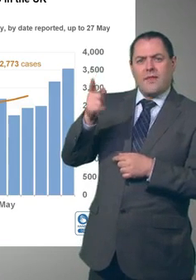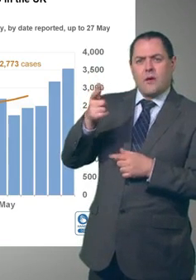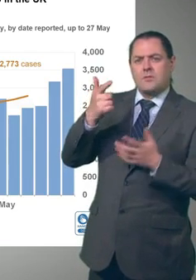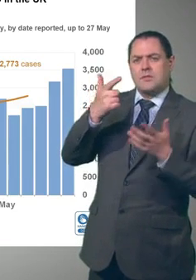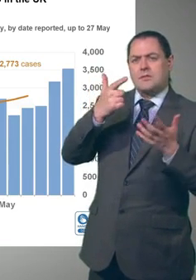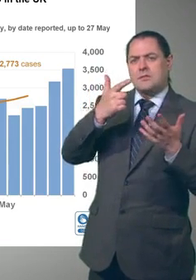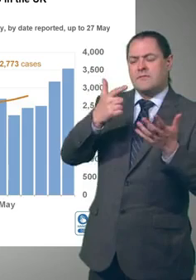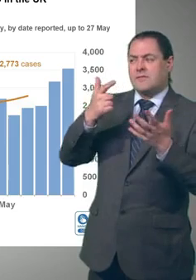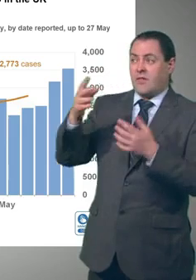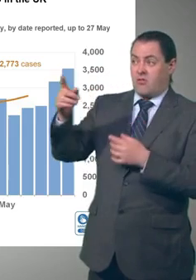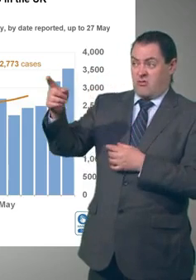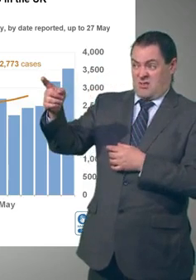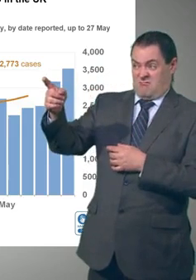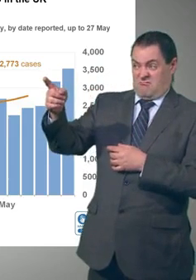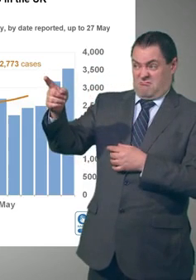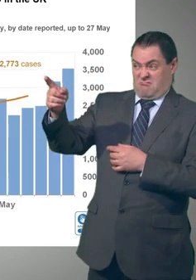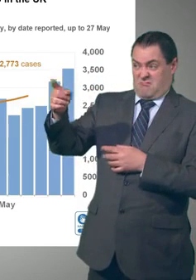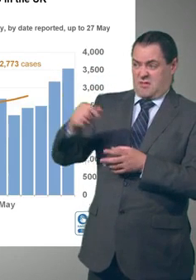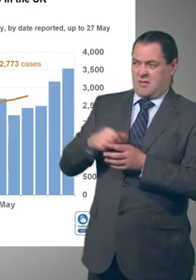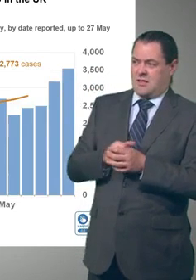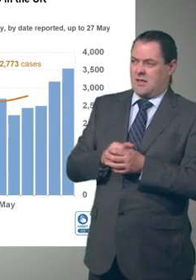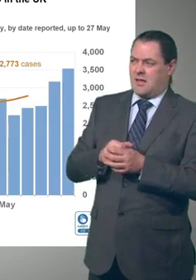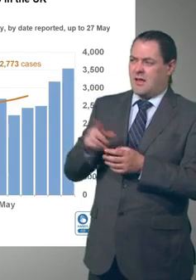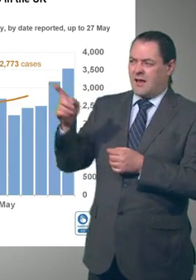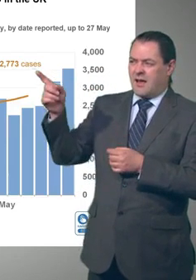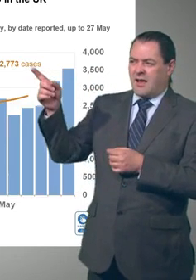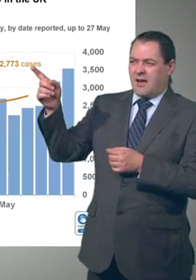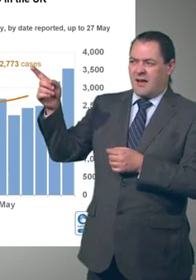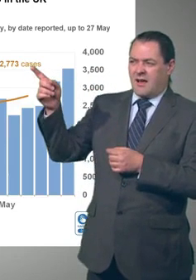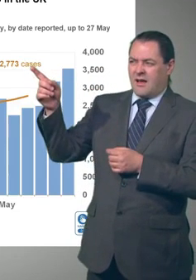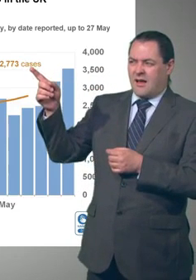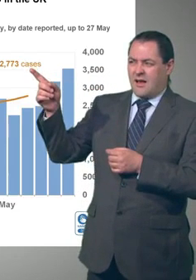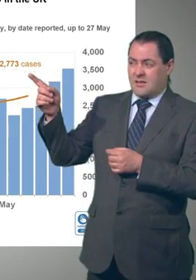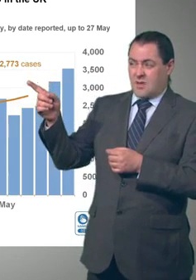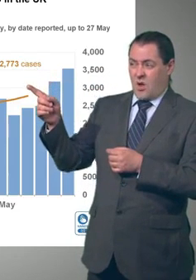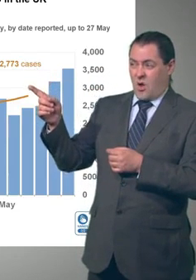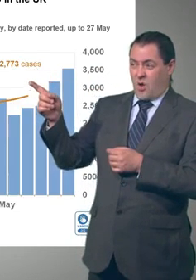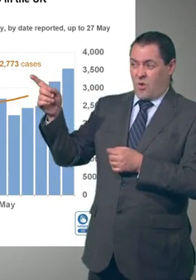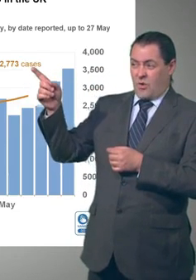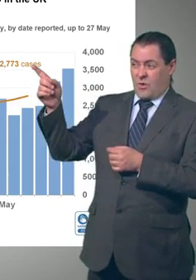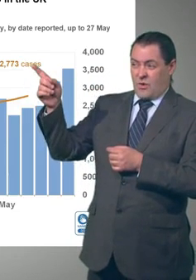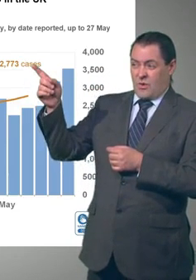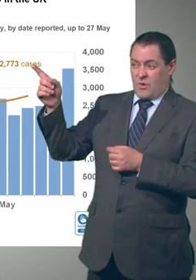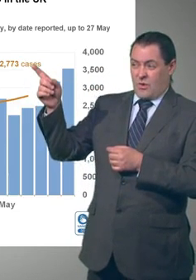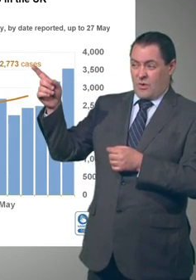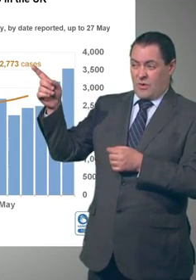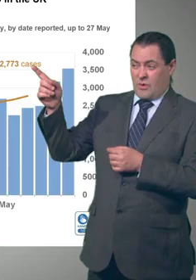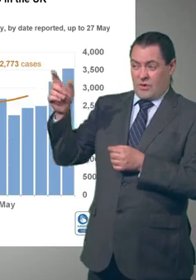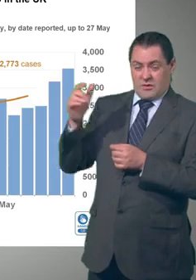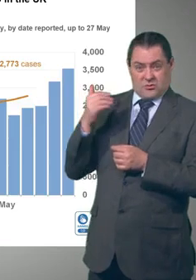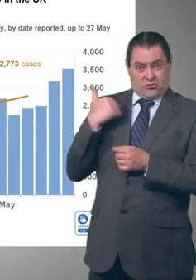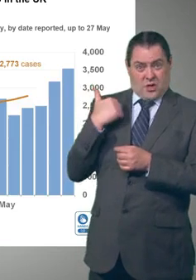2773 cases on that rolling average, but you can see the